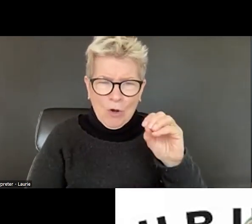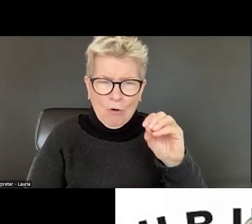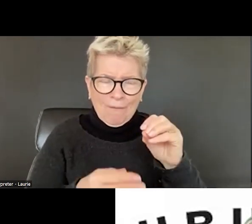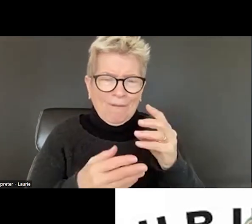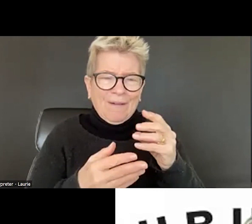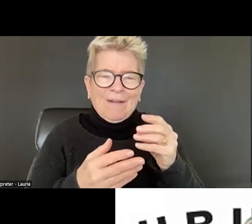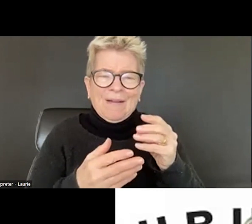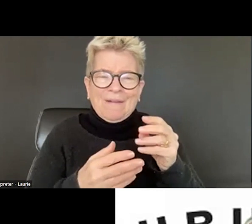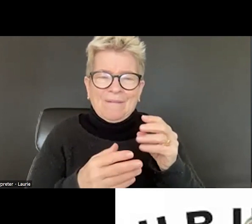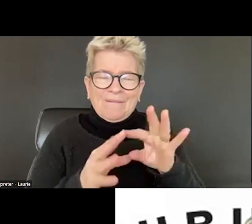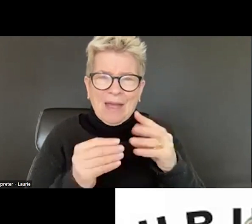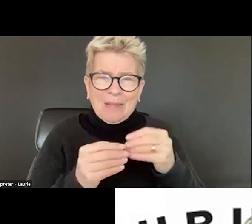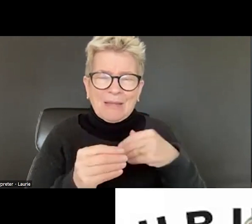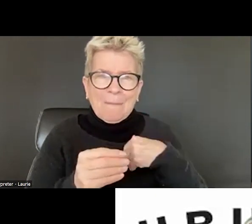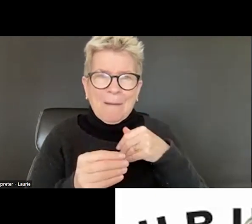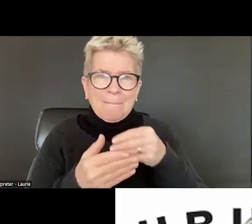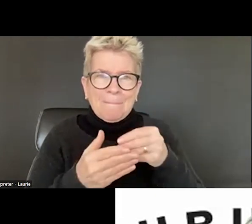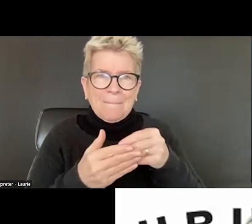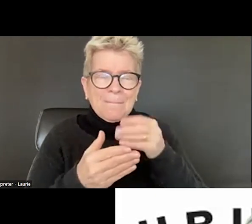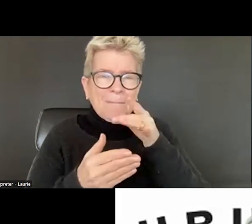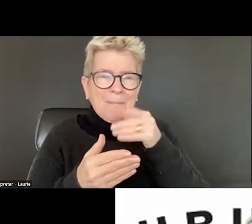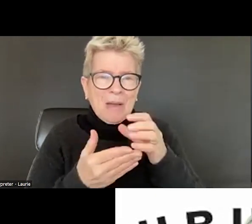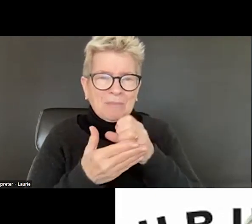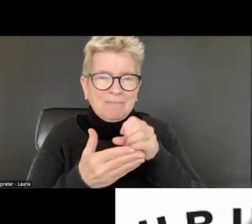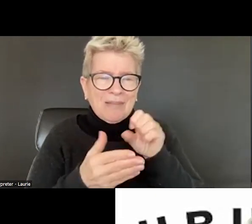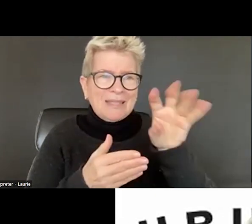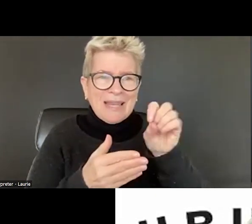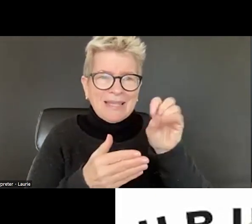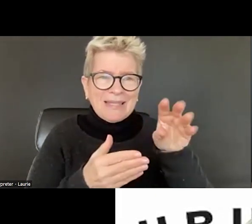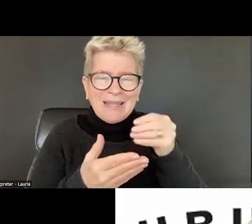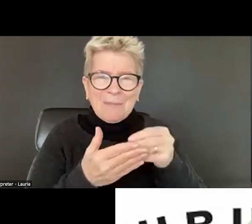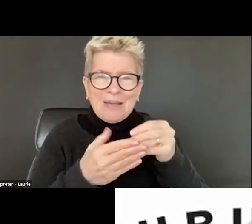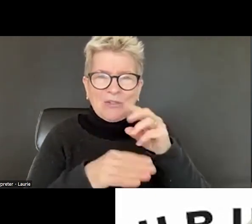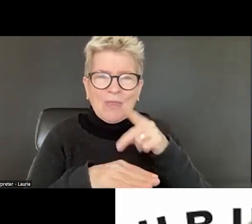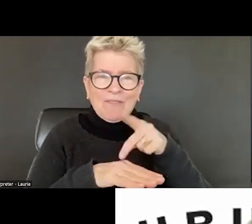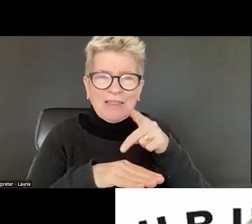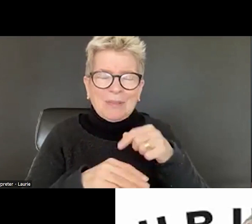keep it short, yeah. That's, that's the Crux of it. Why I always in great financial education